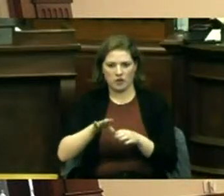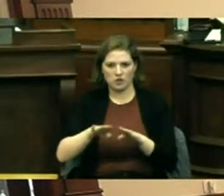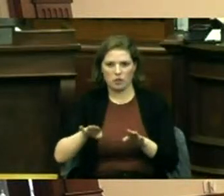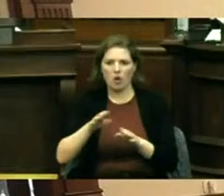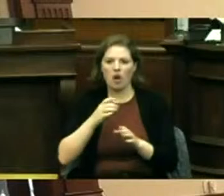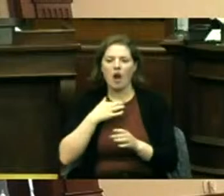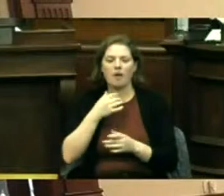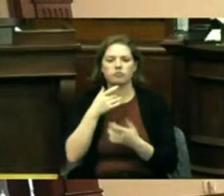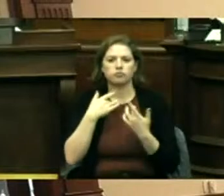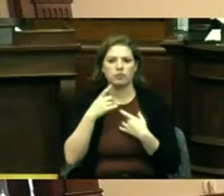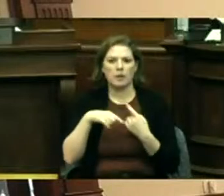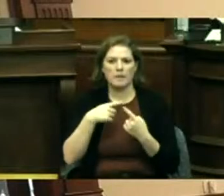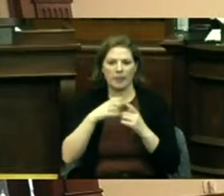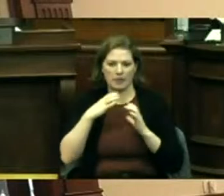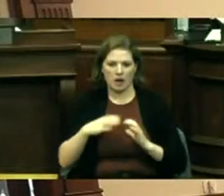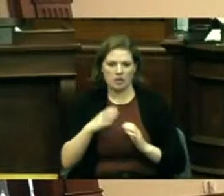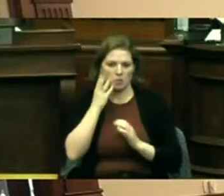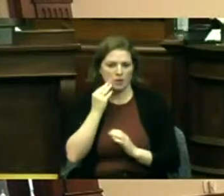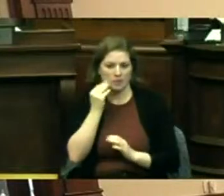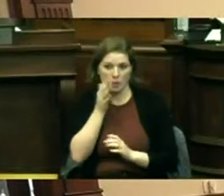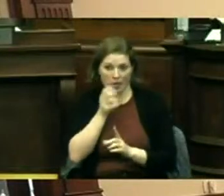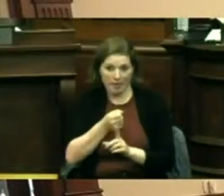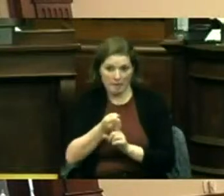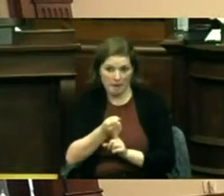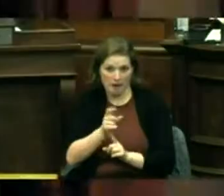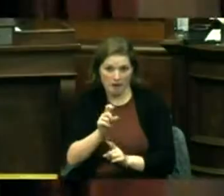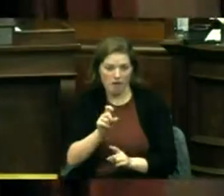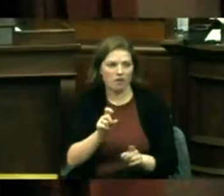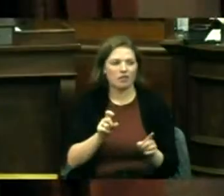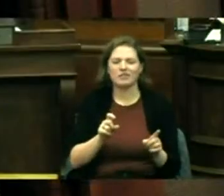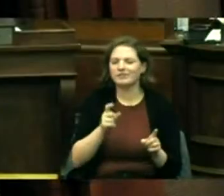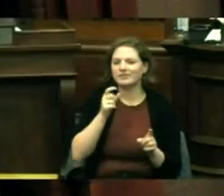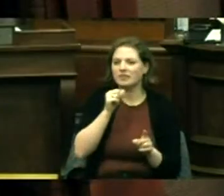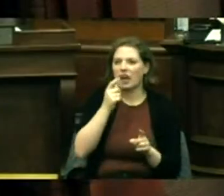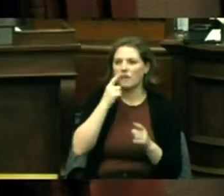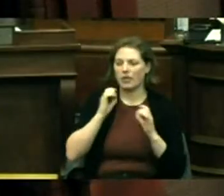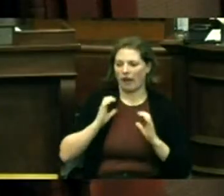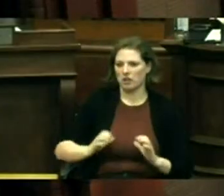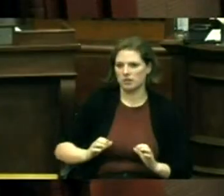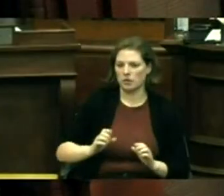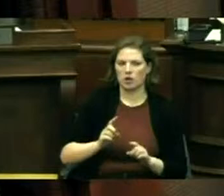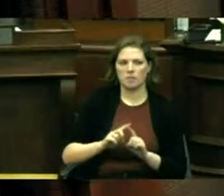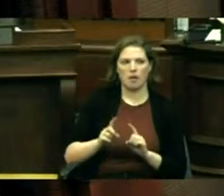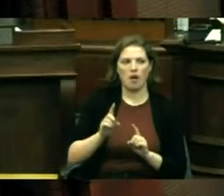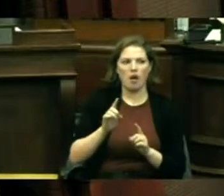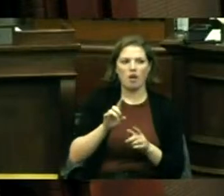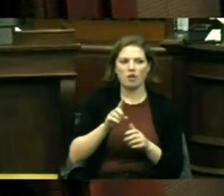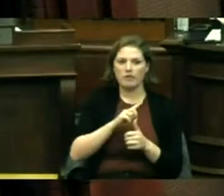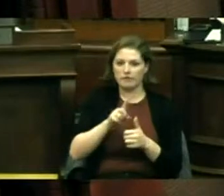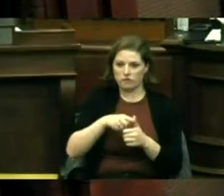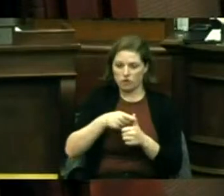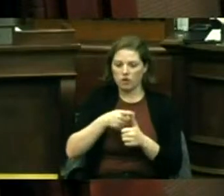exterior work, we shouldn't see an impact on the first floor. In terms of the customer experience